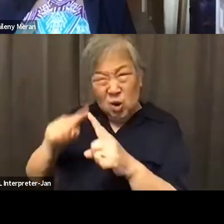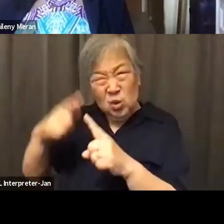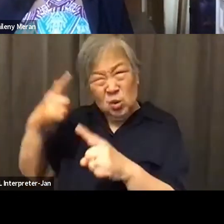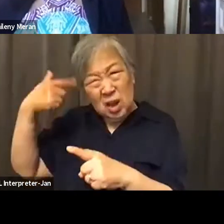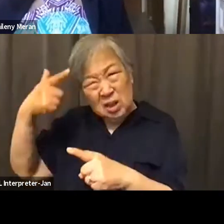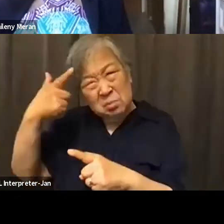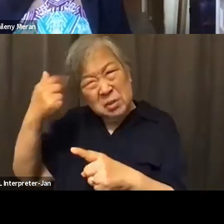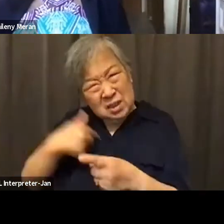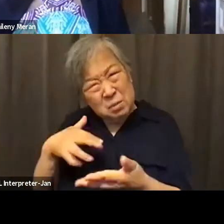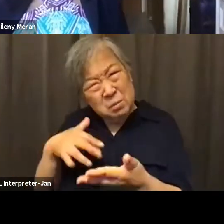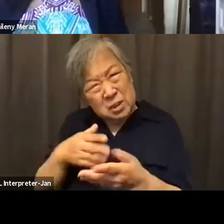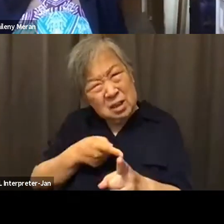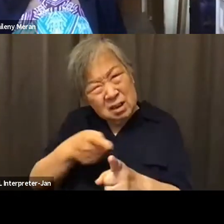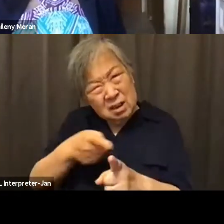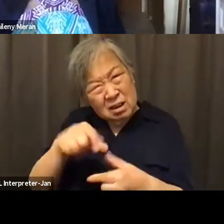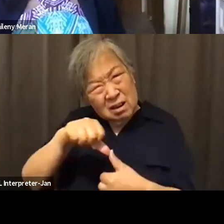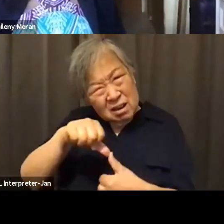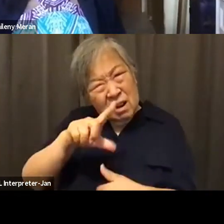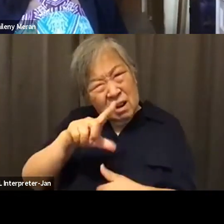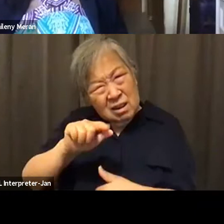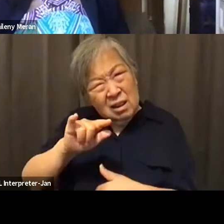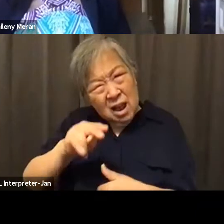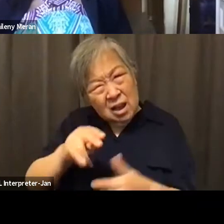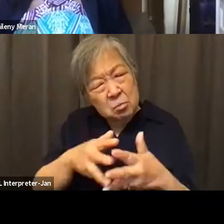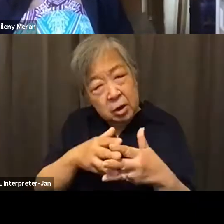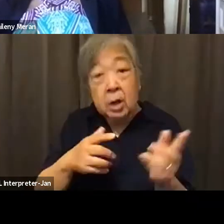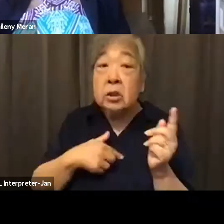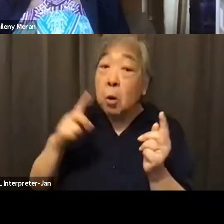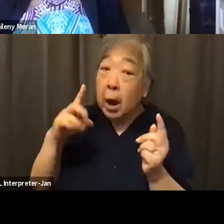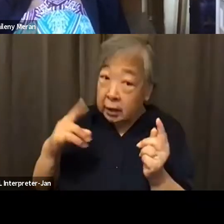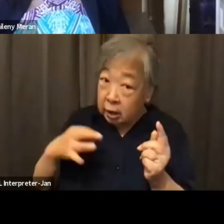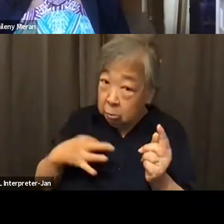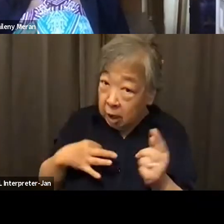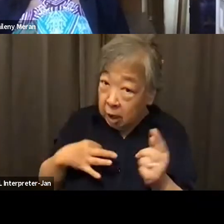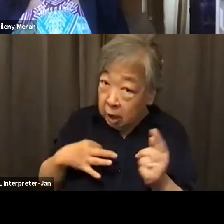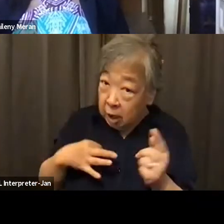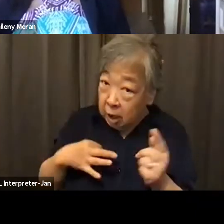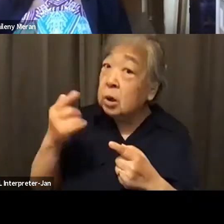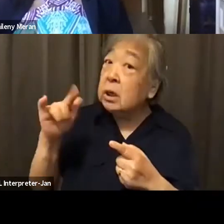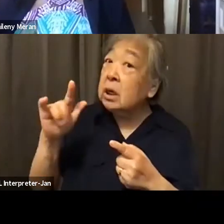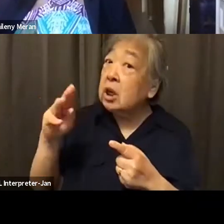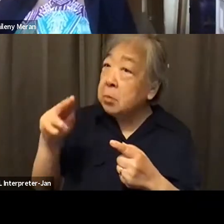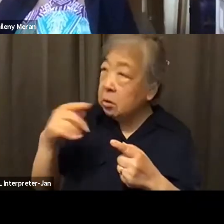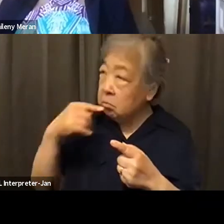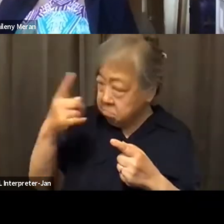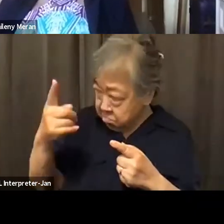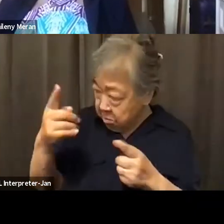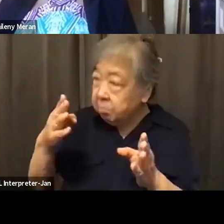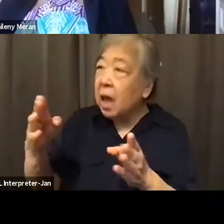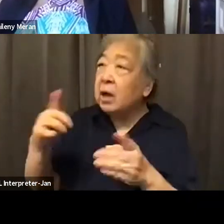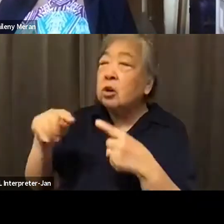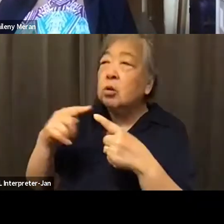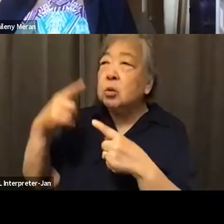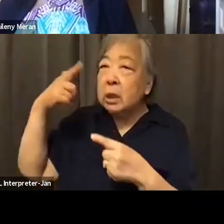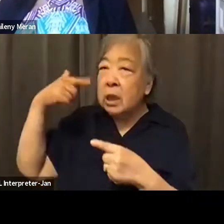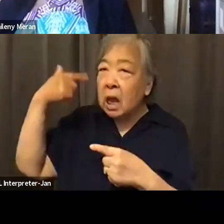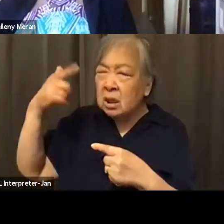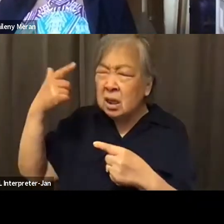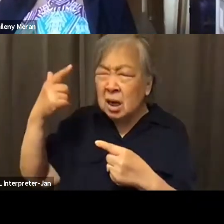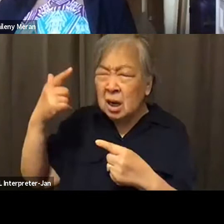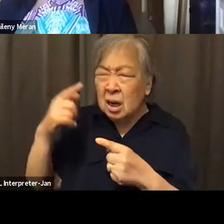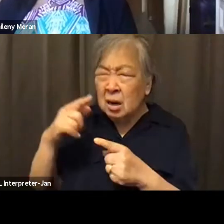So I did apply to Gilman initially saying I was going to London, but once my university was able to